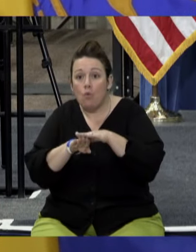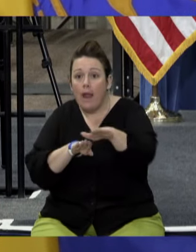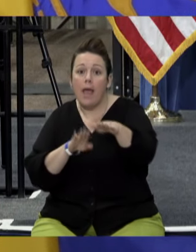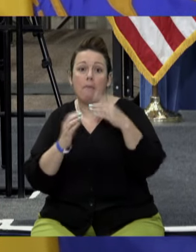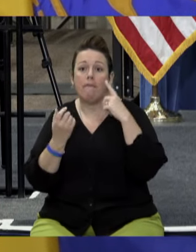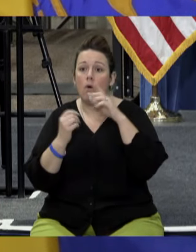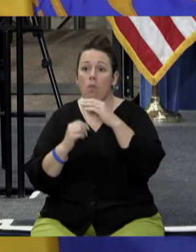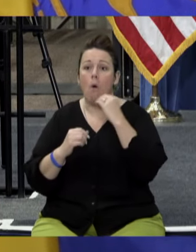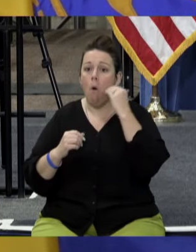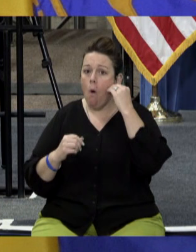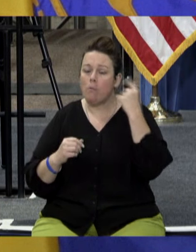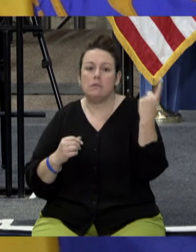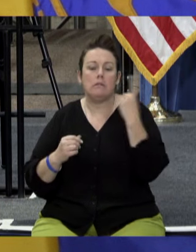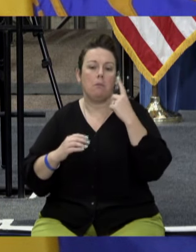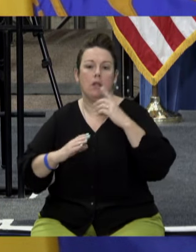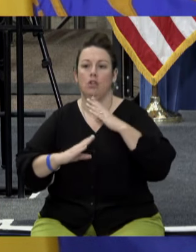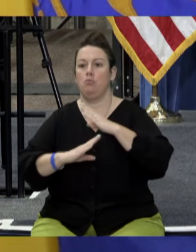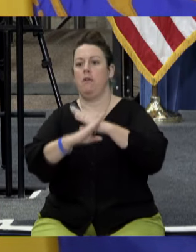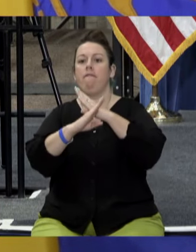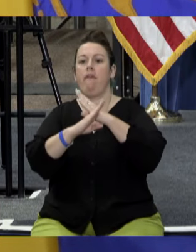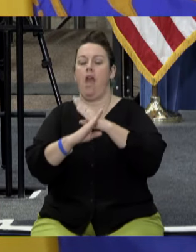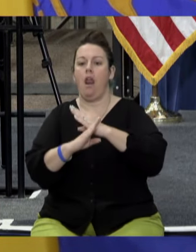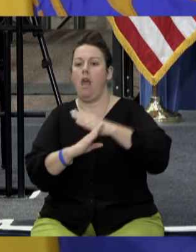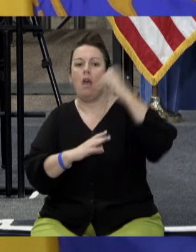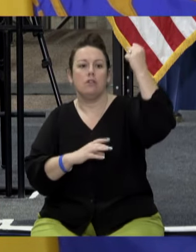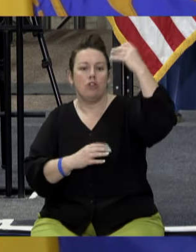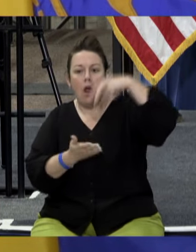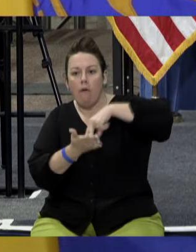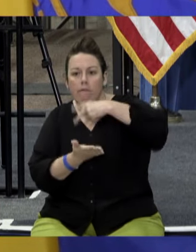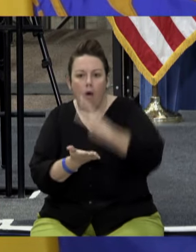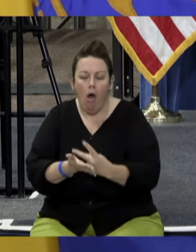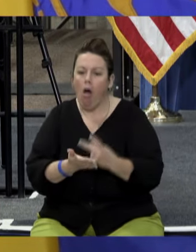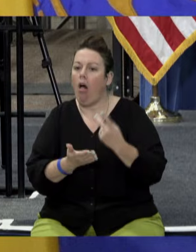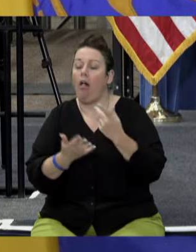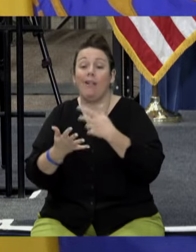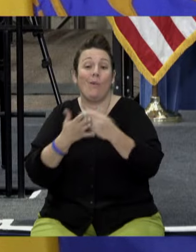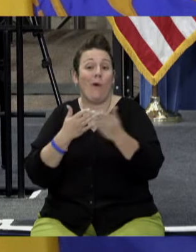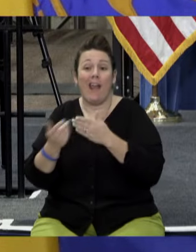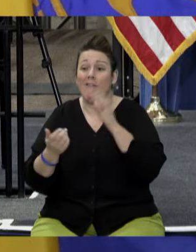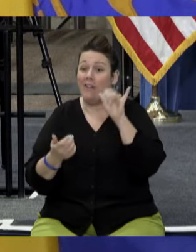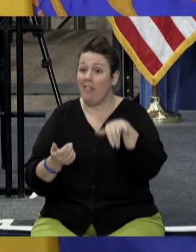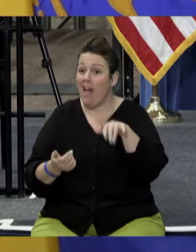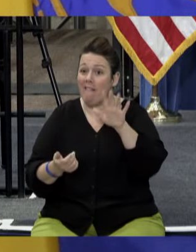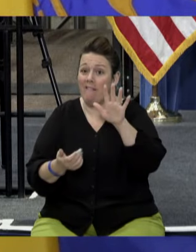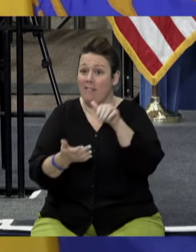something to prevent a fall in the shower, you name it, that tax credit could help with that.